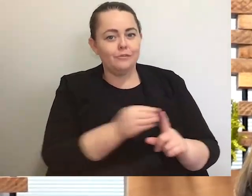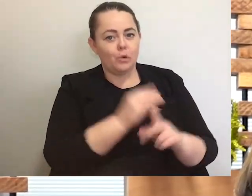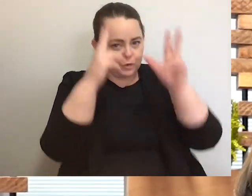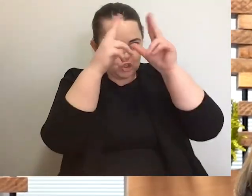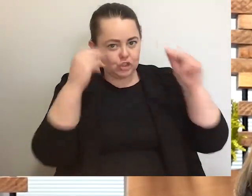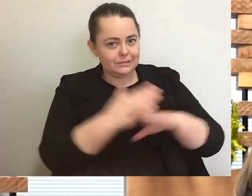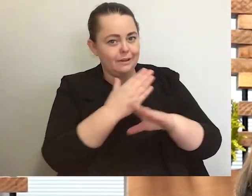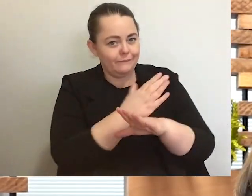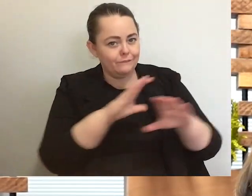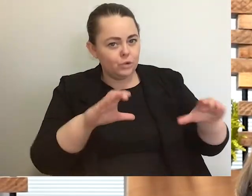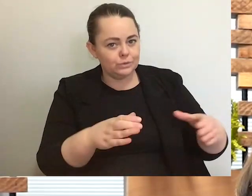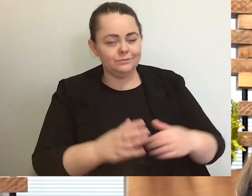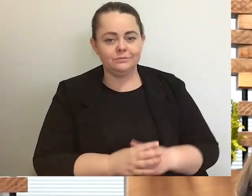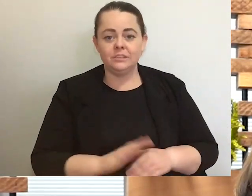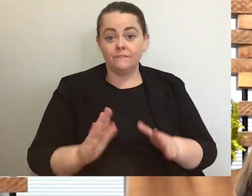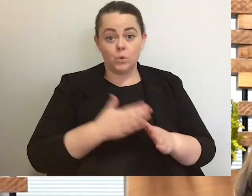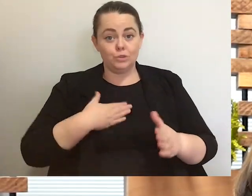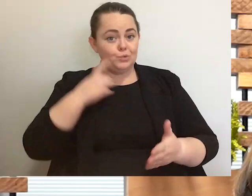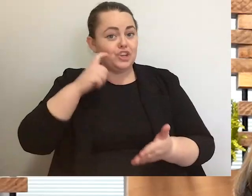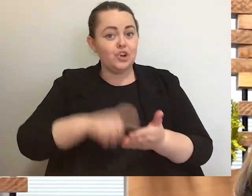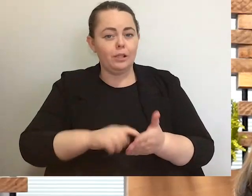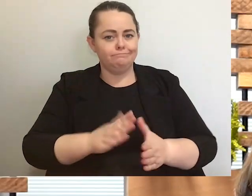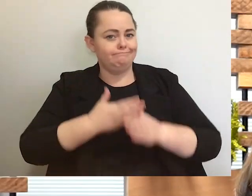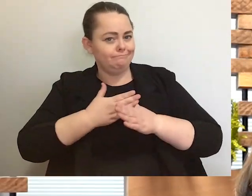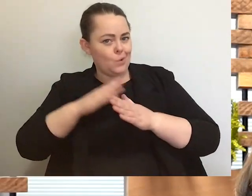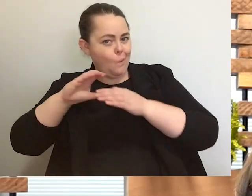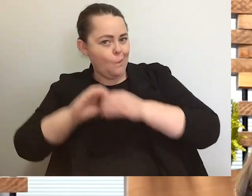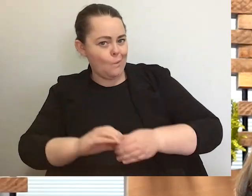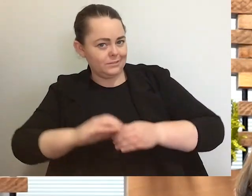on the lands on which we meet today. We're here on the lands of the Ngunnawal people